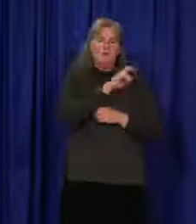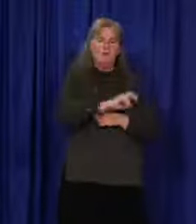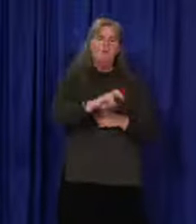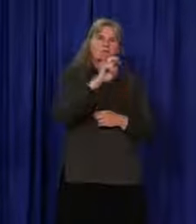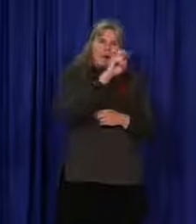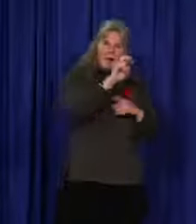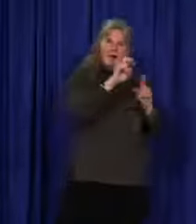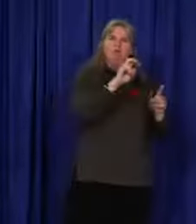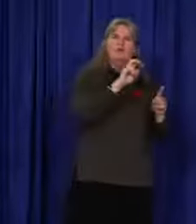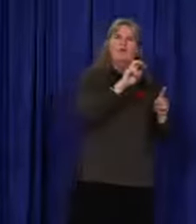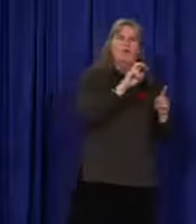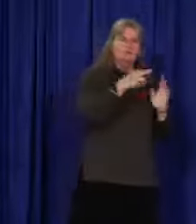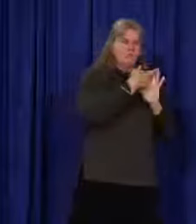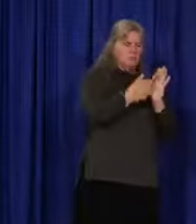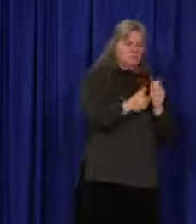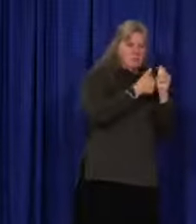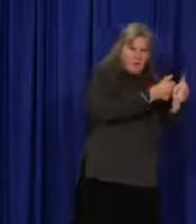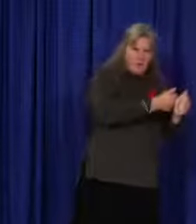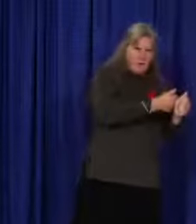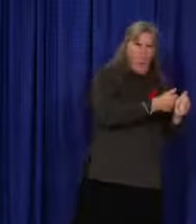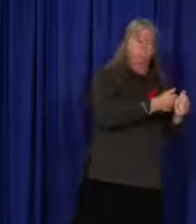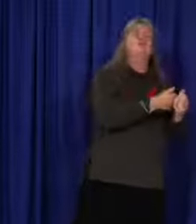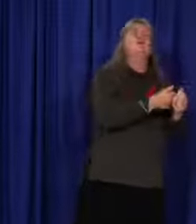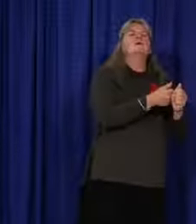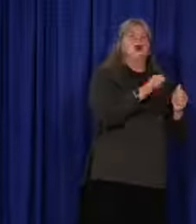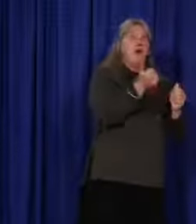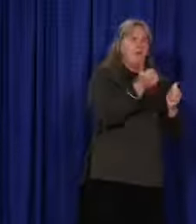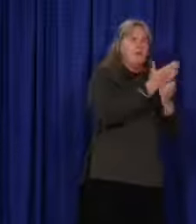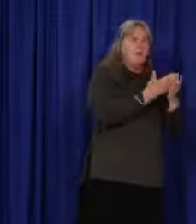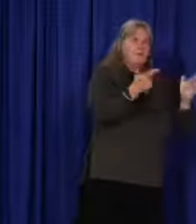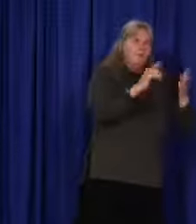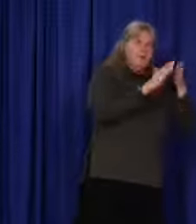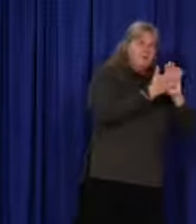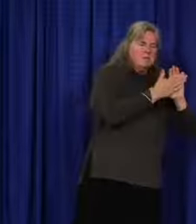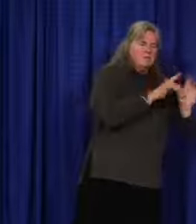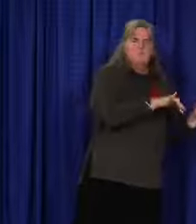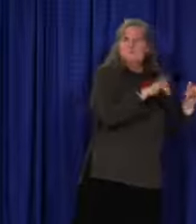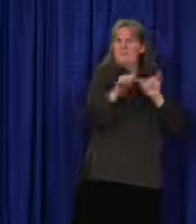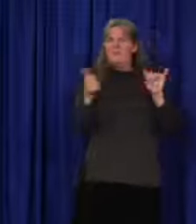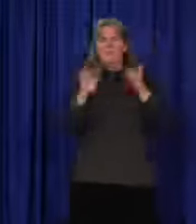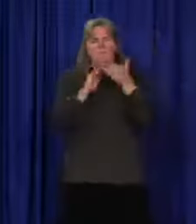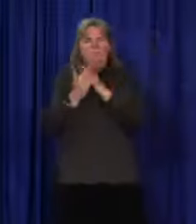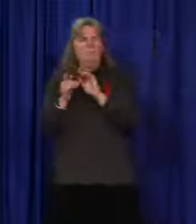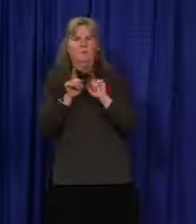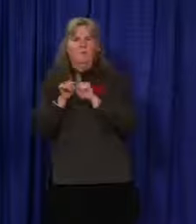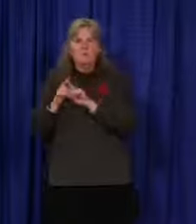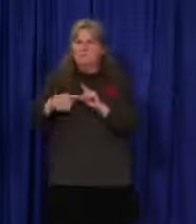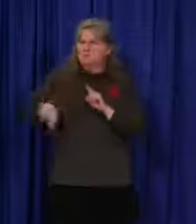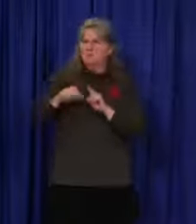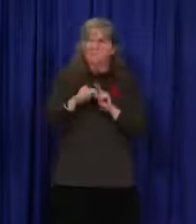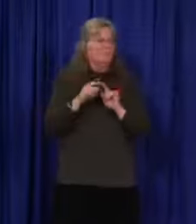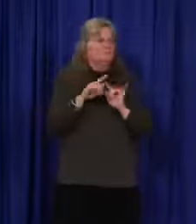things didn't go well. And enforcement people were to